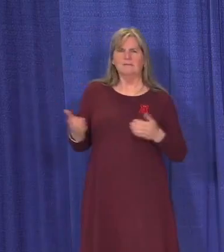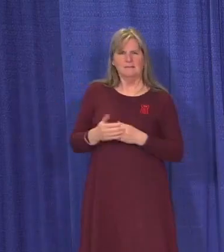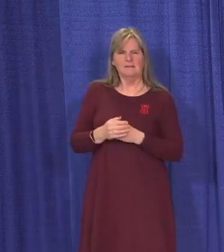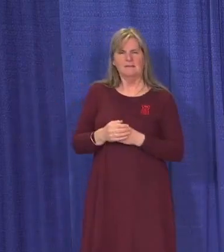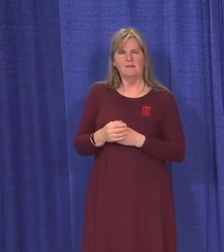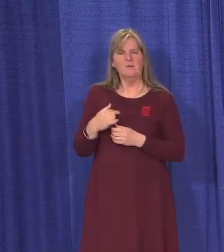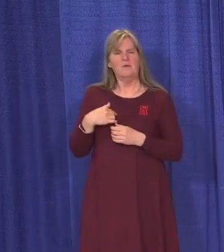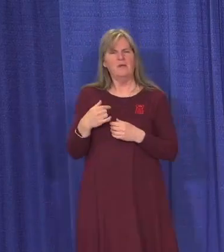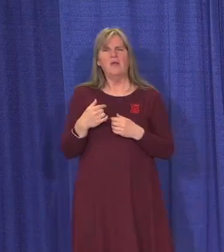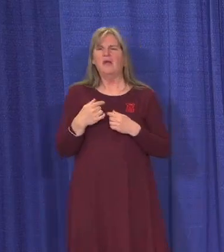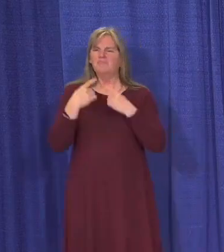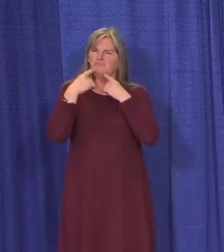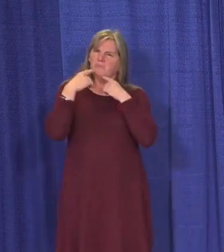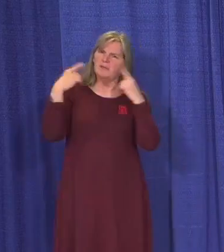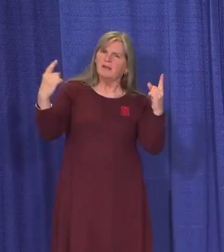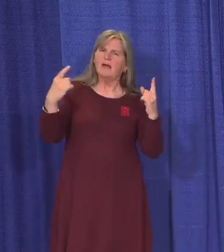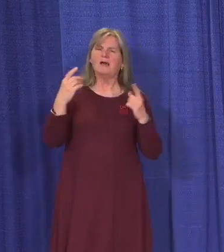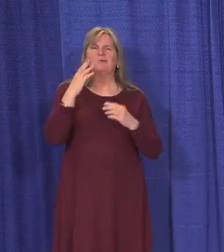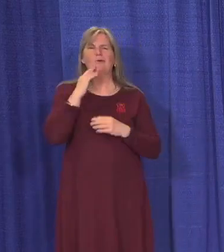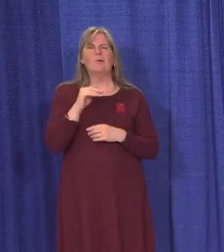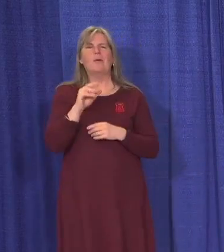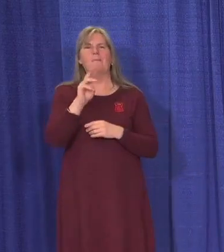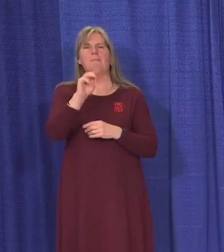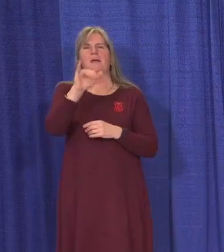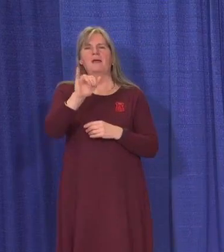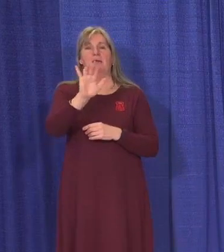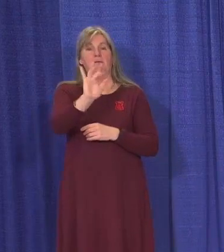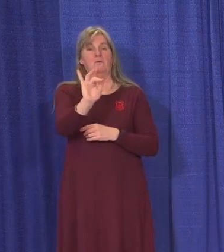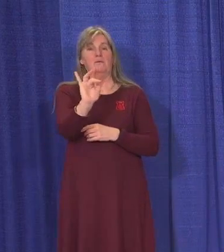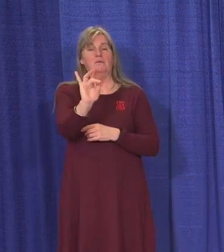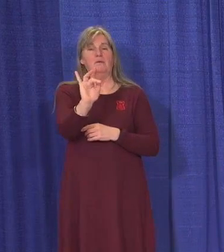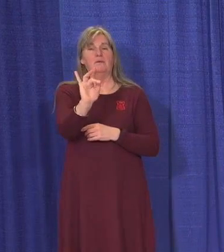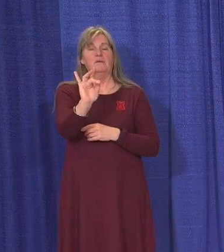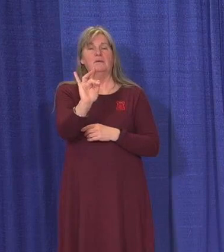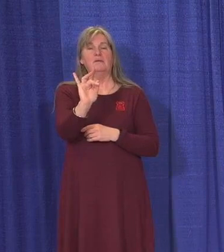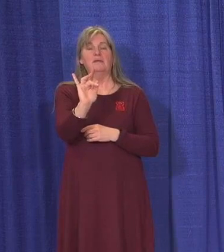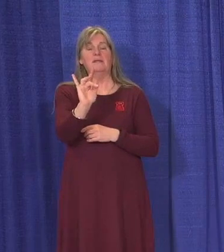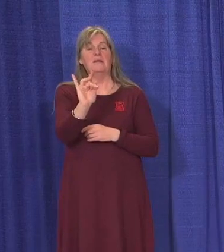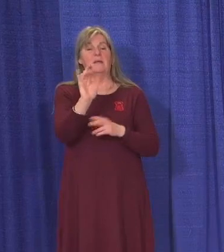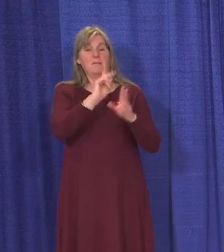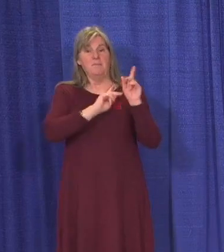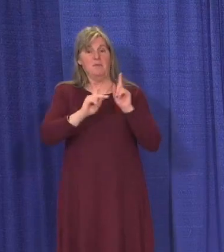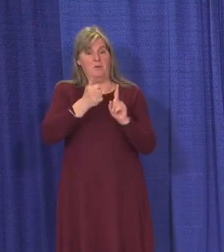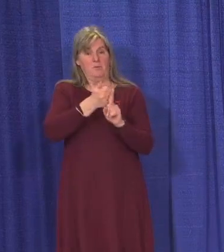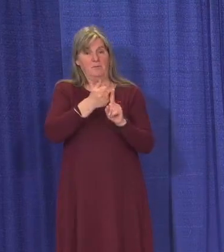boosting our return. Vaccine plus all these measures